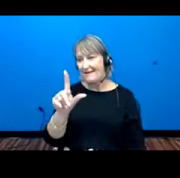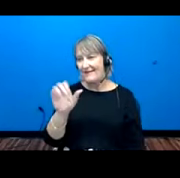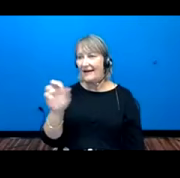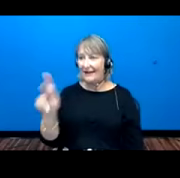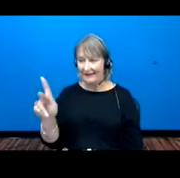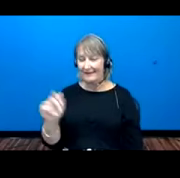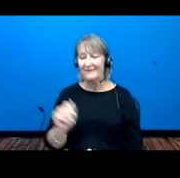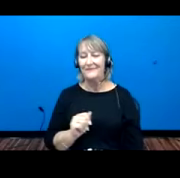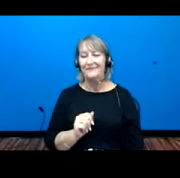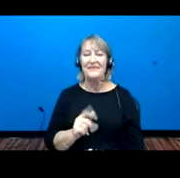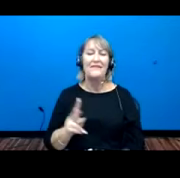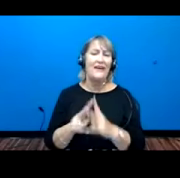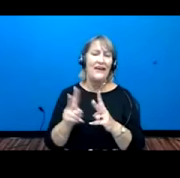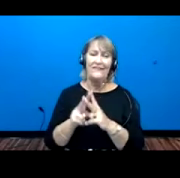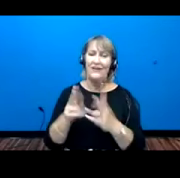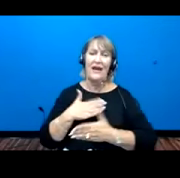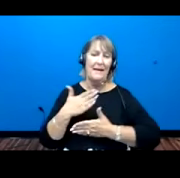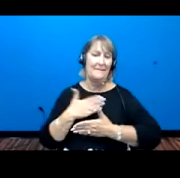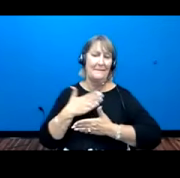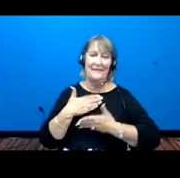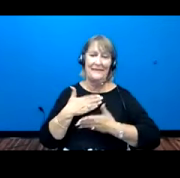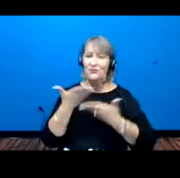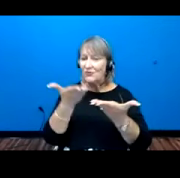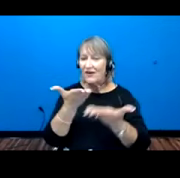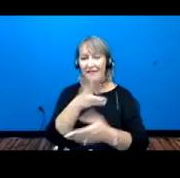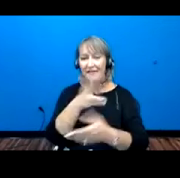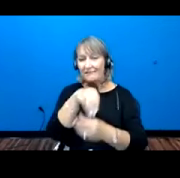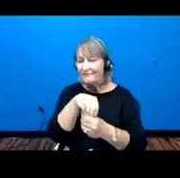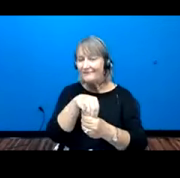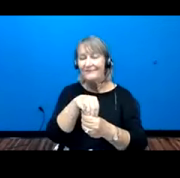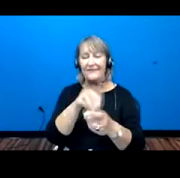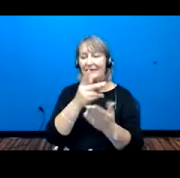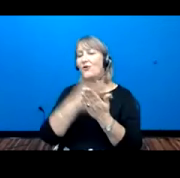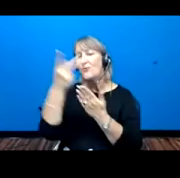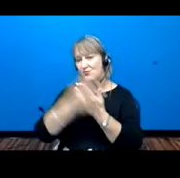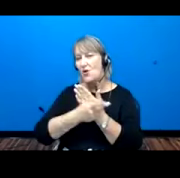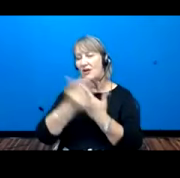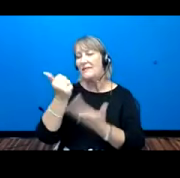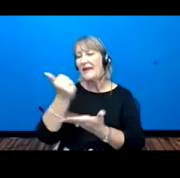and very, very happy to have them as a part of this project and really amplifying the message,